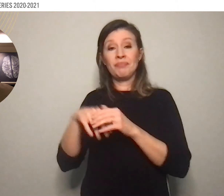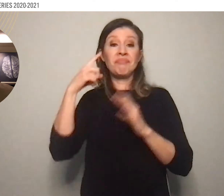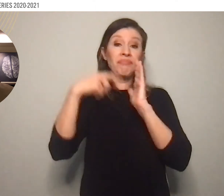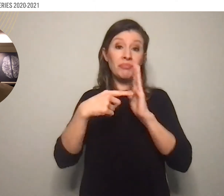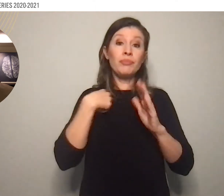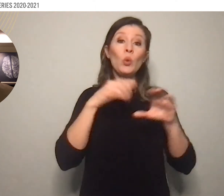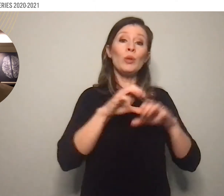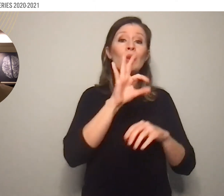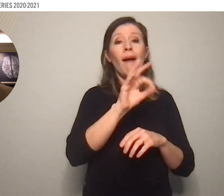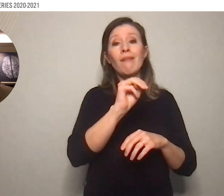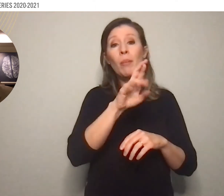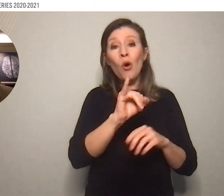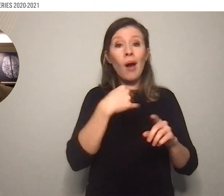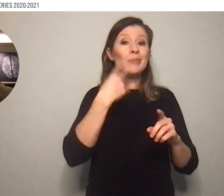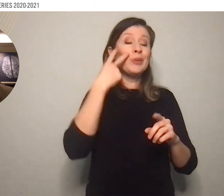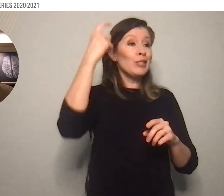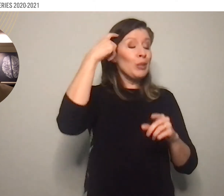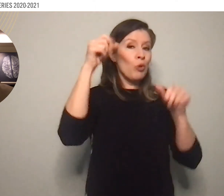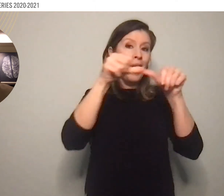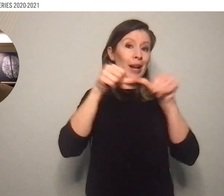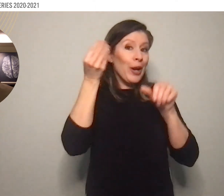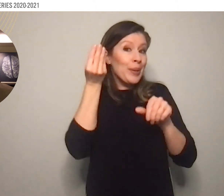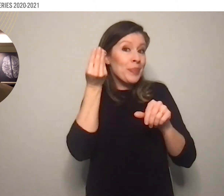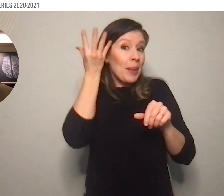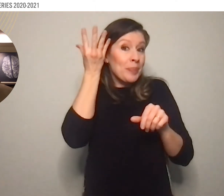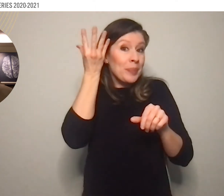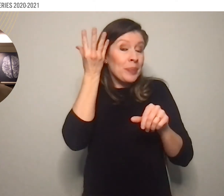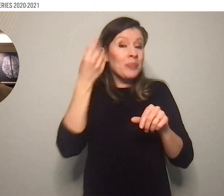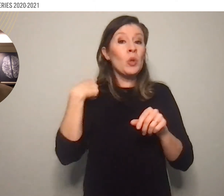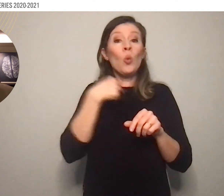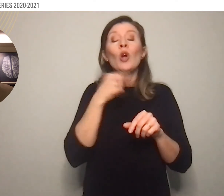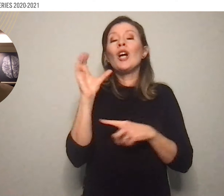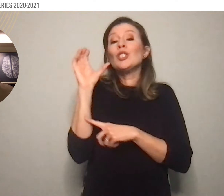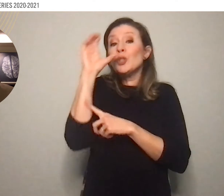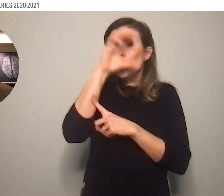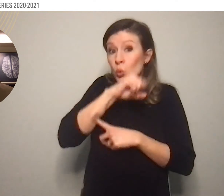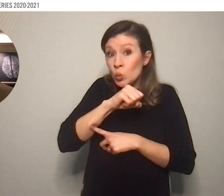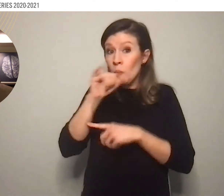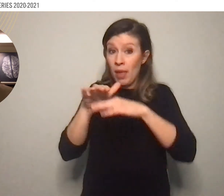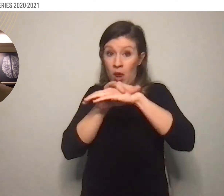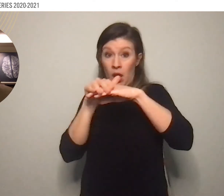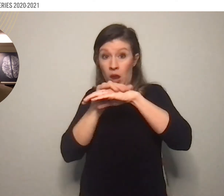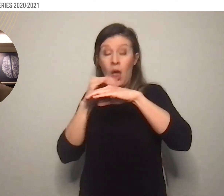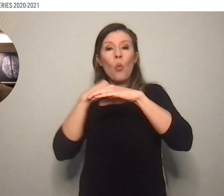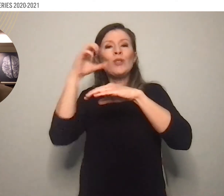and see a brain region light up right, we assume that there must be some change in the underlying